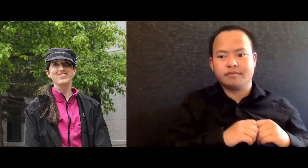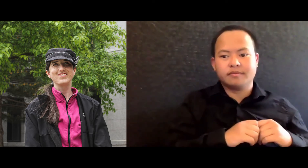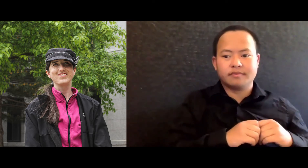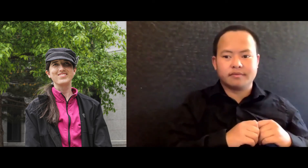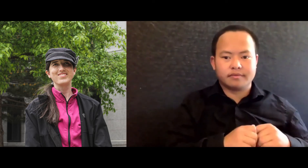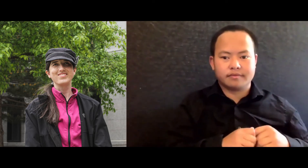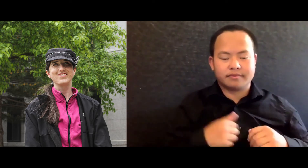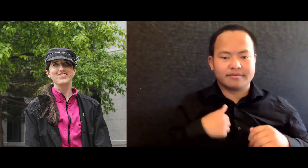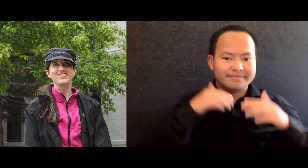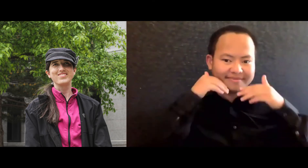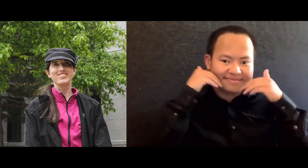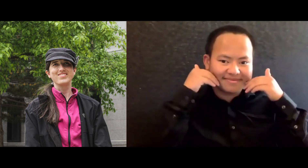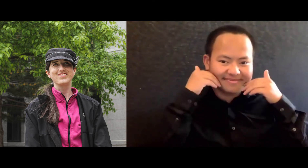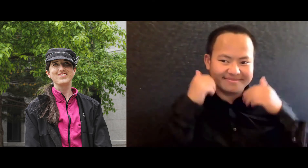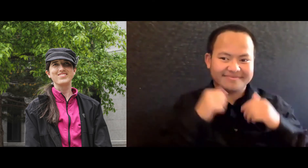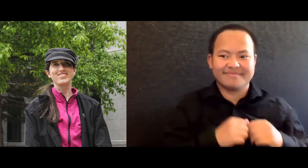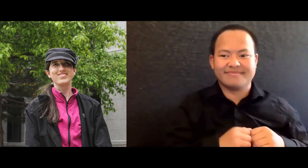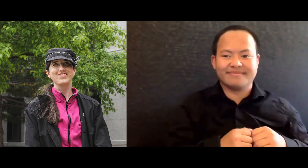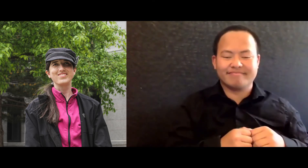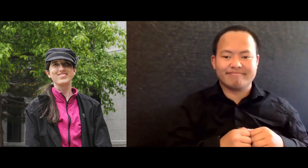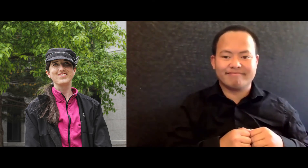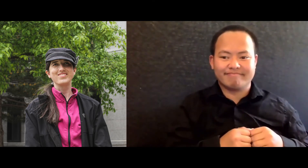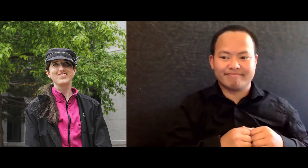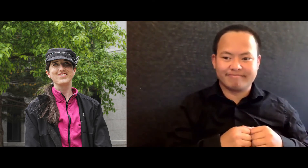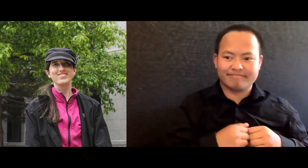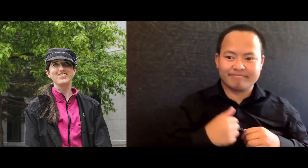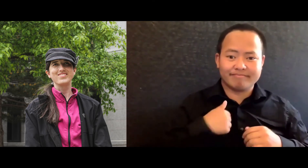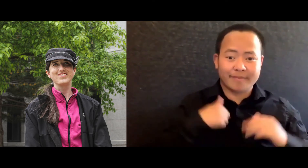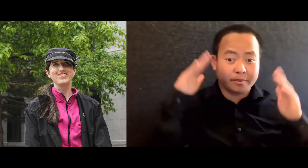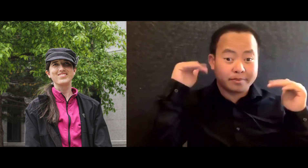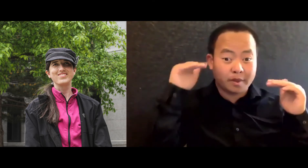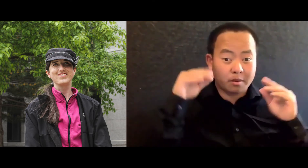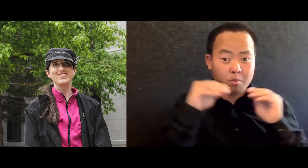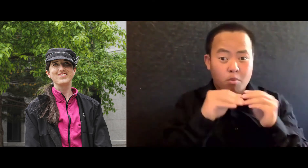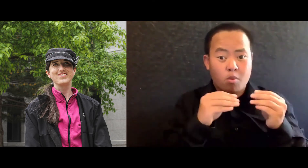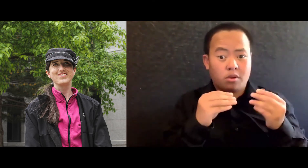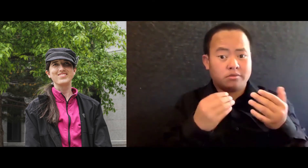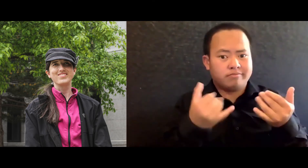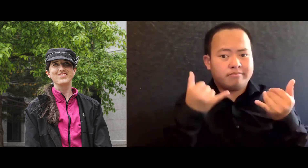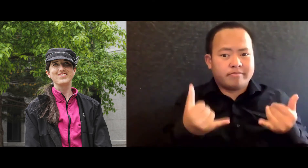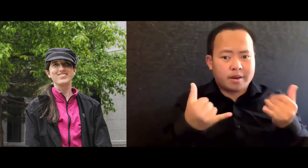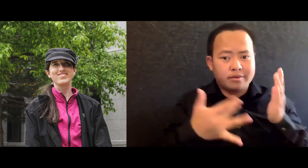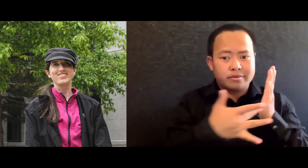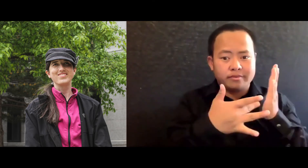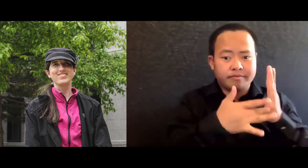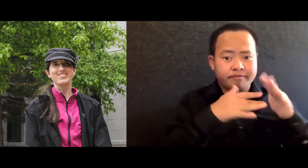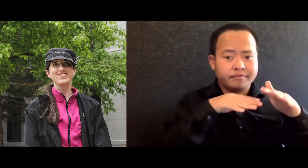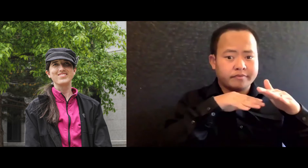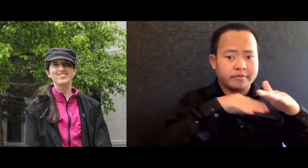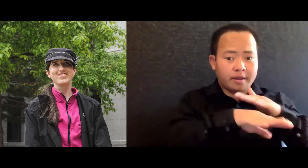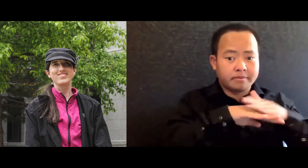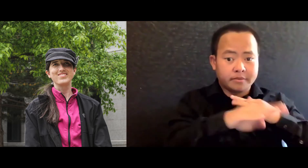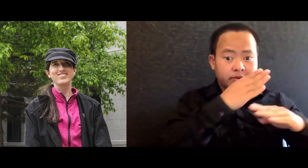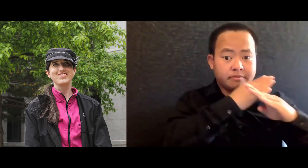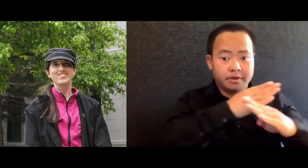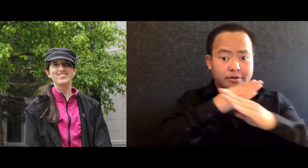I smiled. I was expecting more modern technology accessibility barriers!